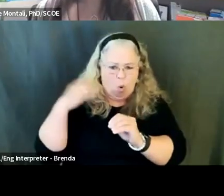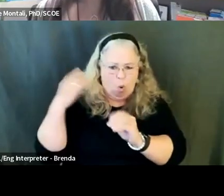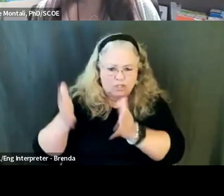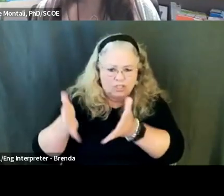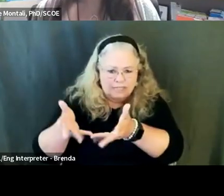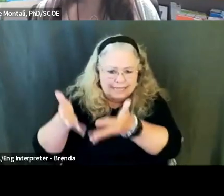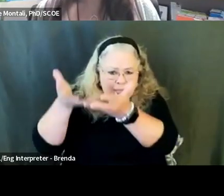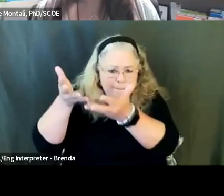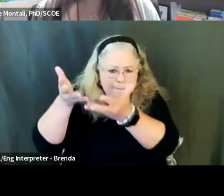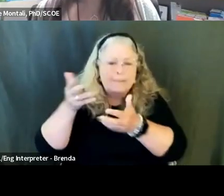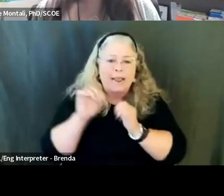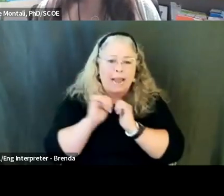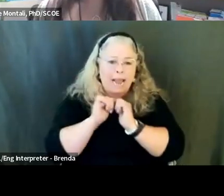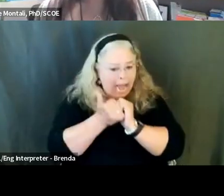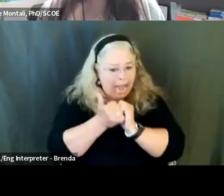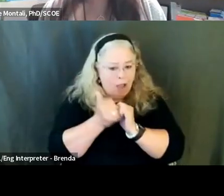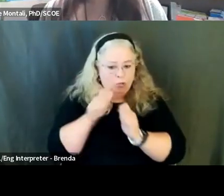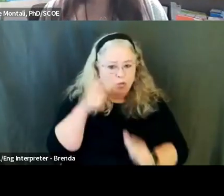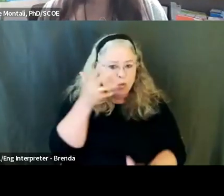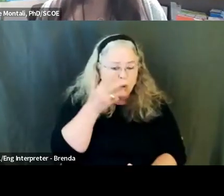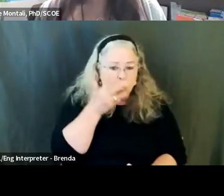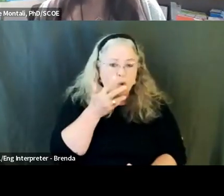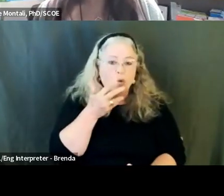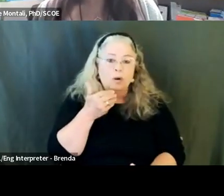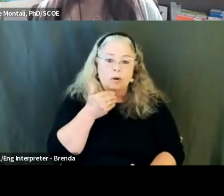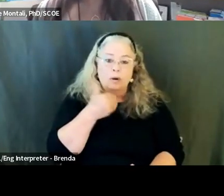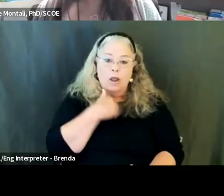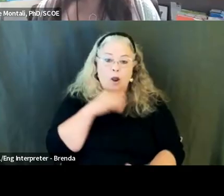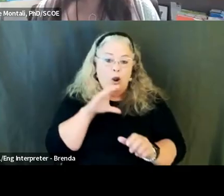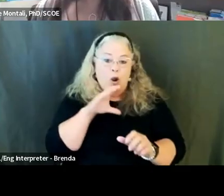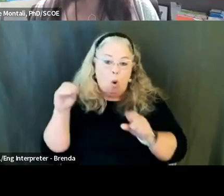coach up how this is supposed to look and then we have some co-teaching then then teachers can see